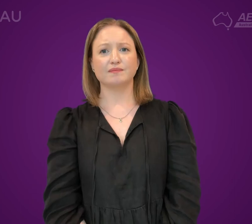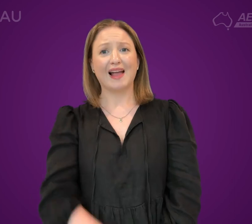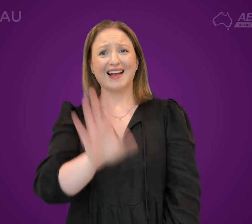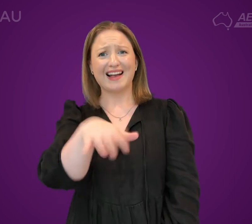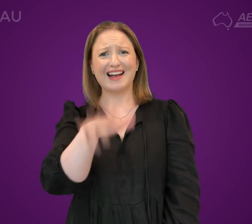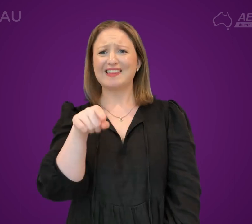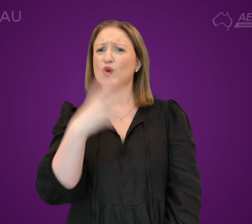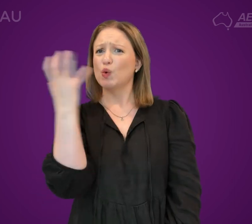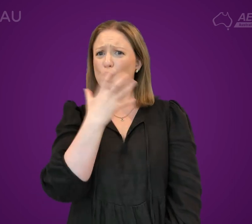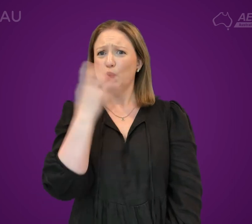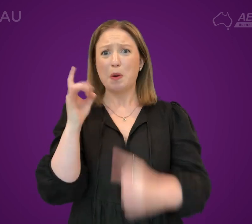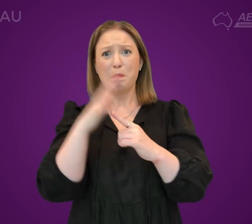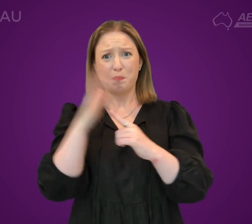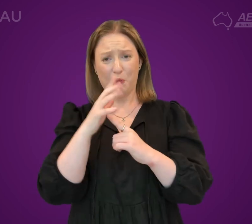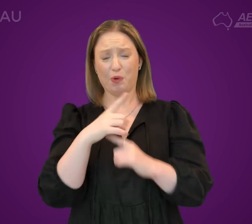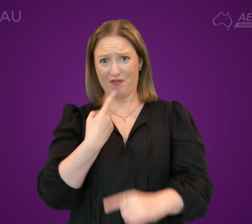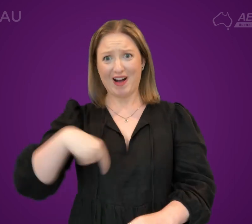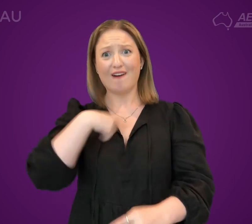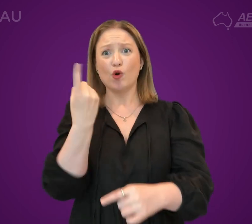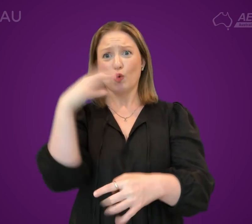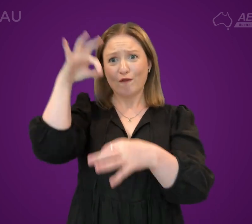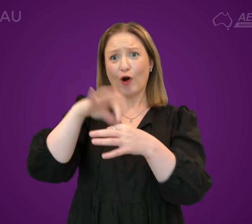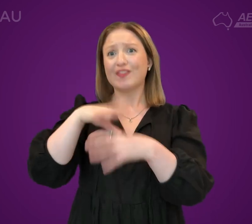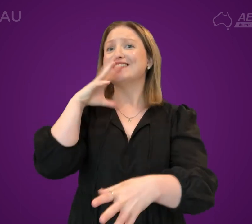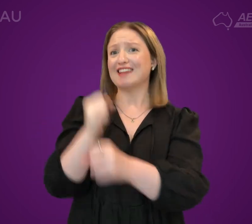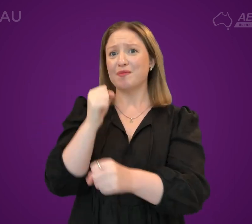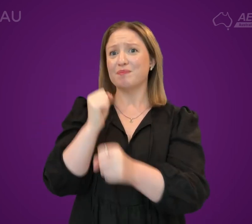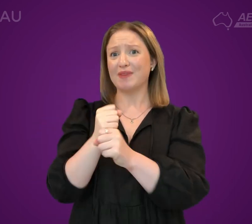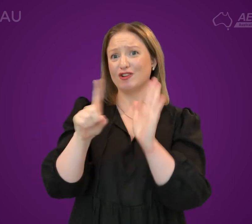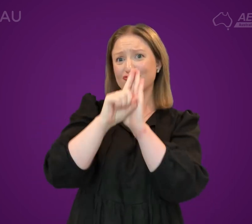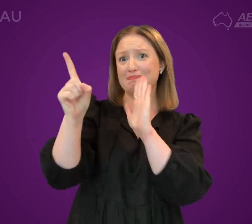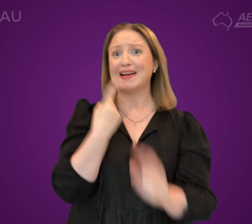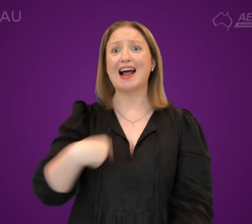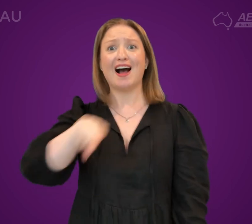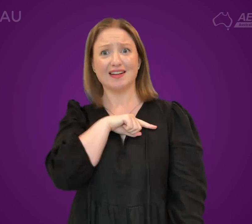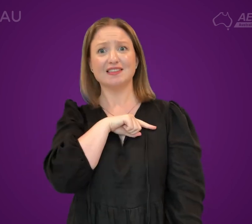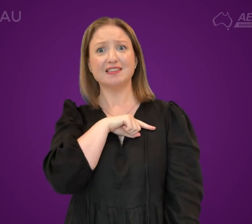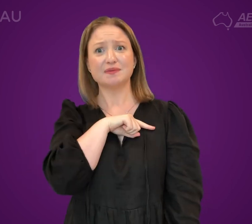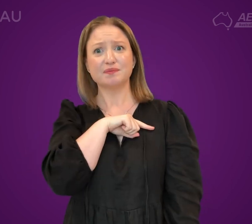It is important as citizens to be able to vote who we want to be in government to represent us.